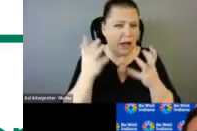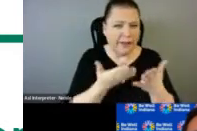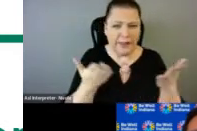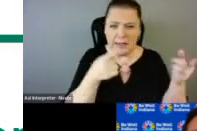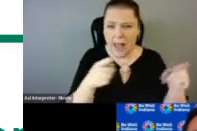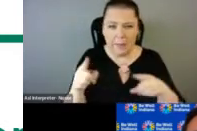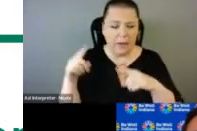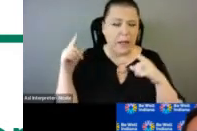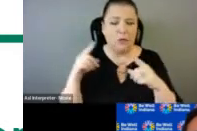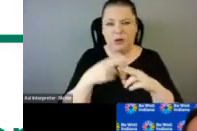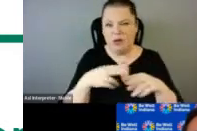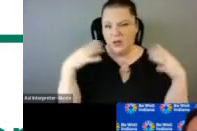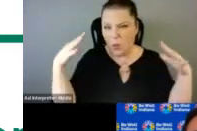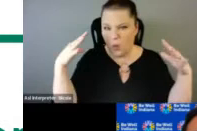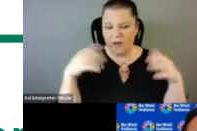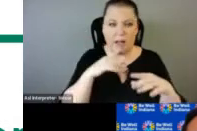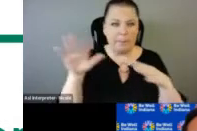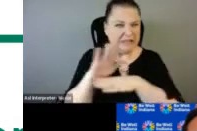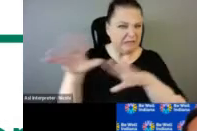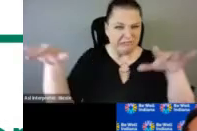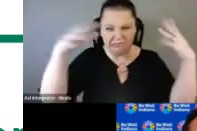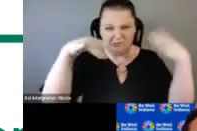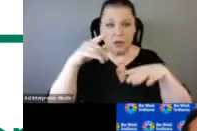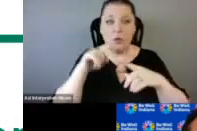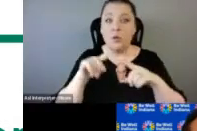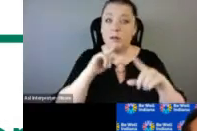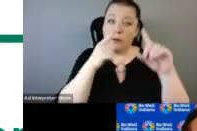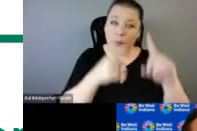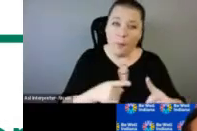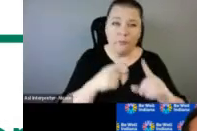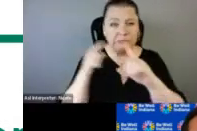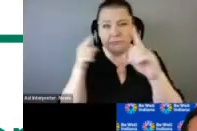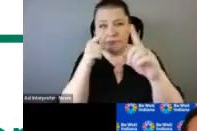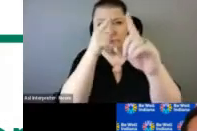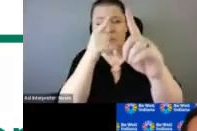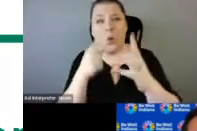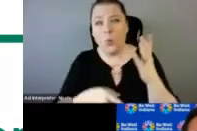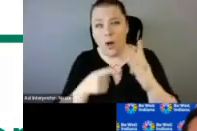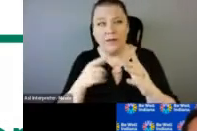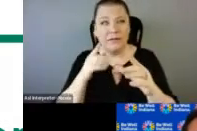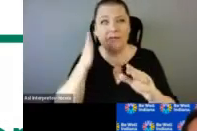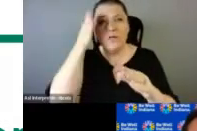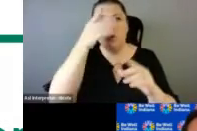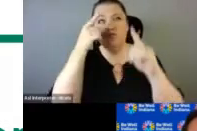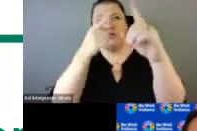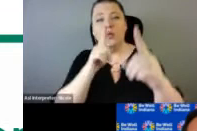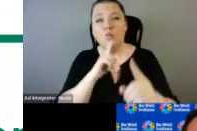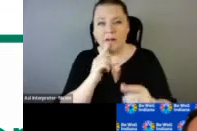so, you know, we our goal, and our aim, and our northstar is to cut through it and do what's best for the for the folks that